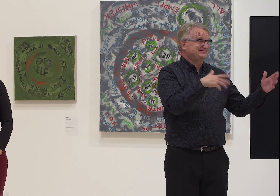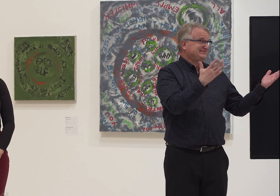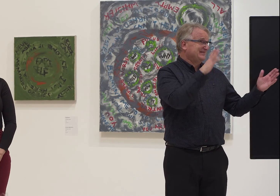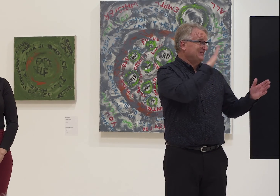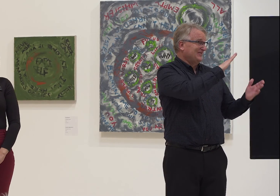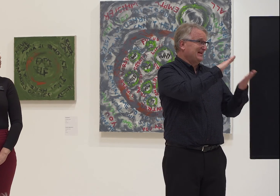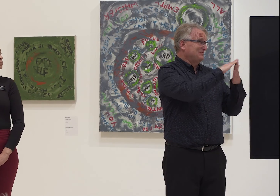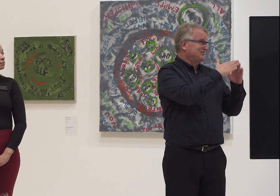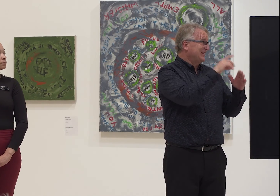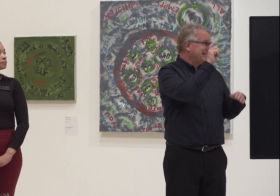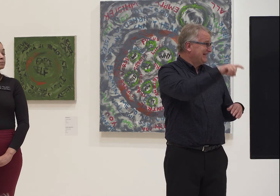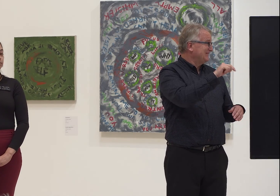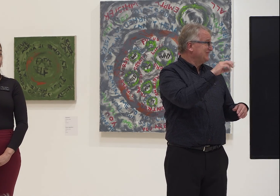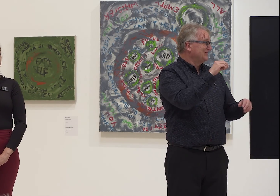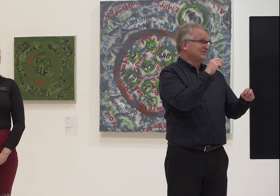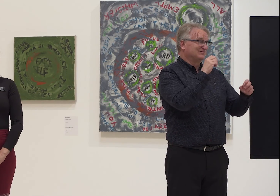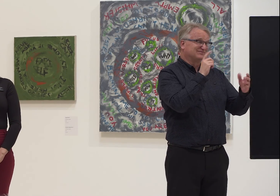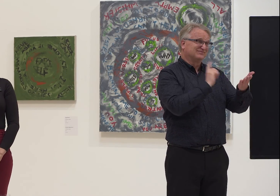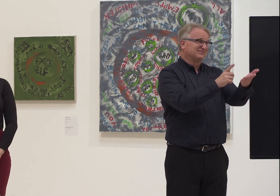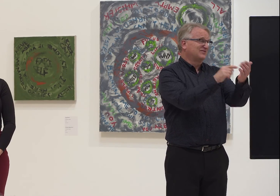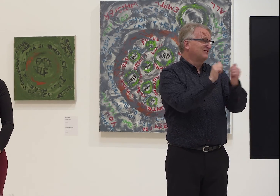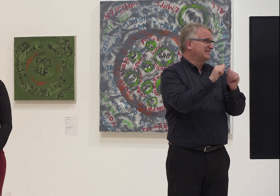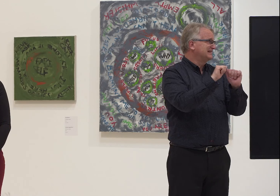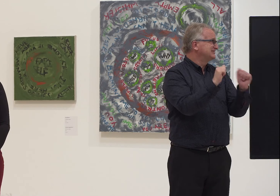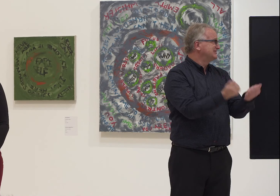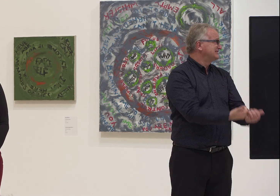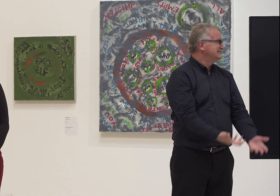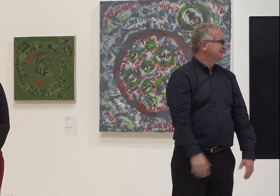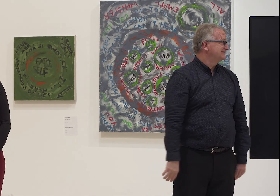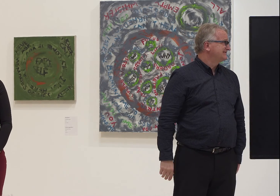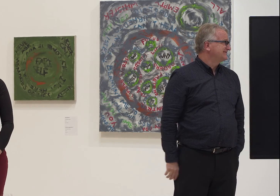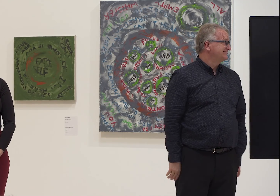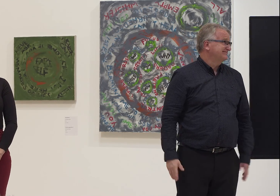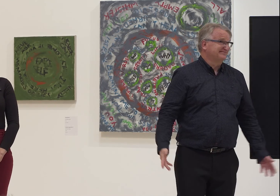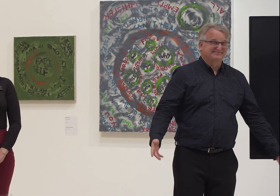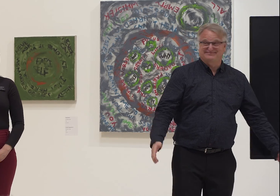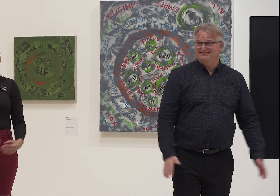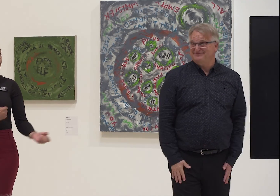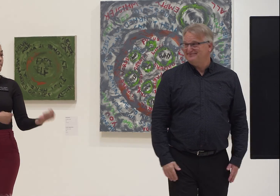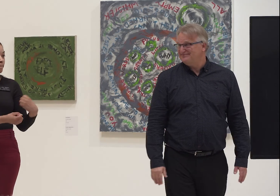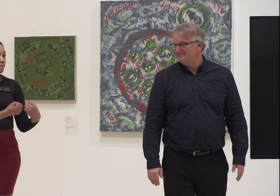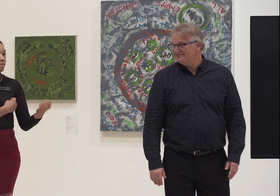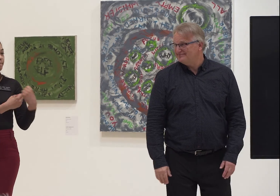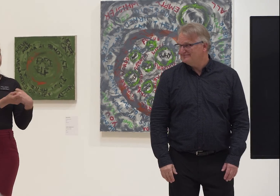I think your community has to work with the agencies who are making these decisions.